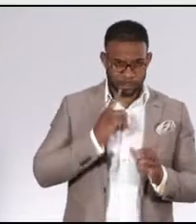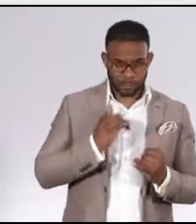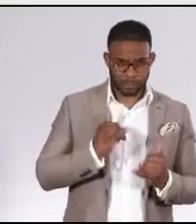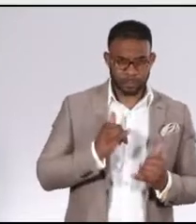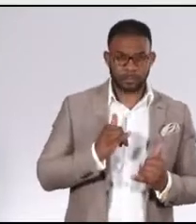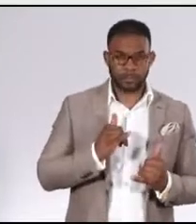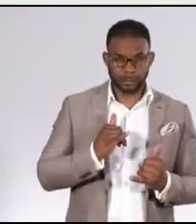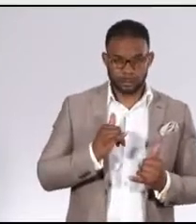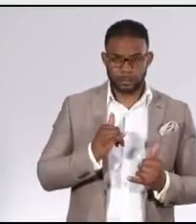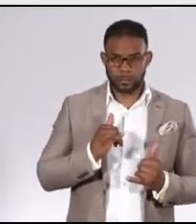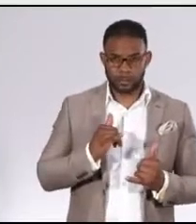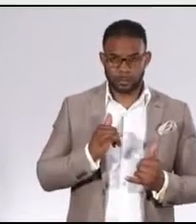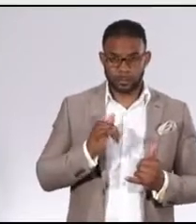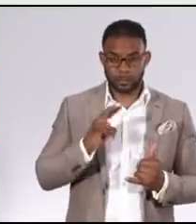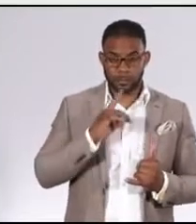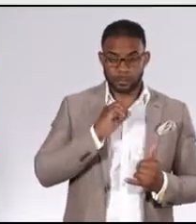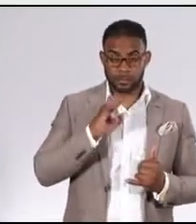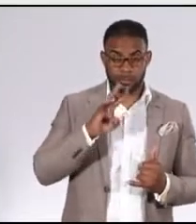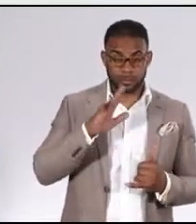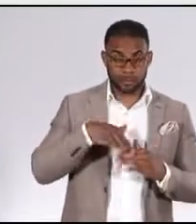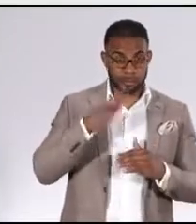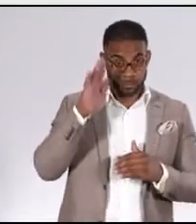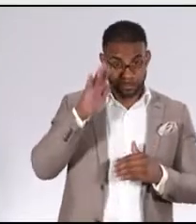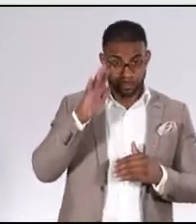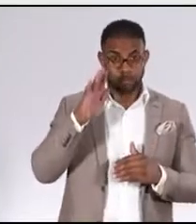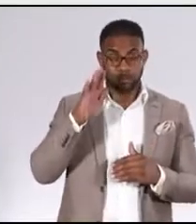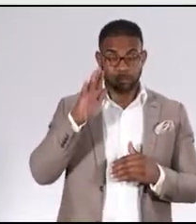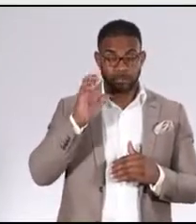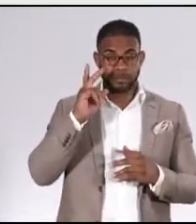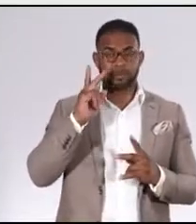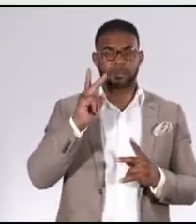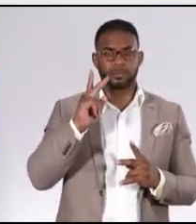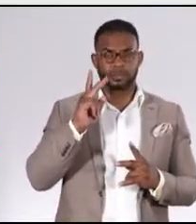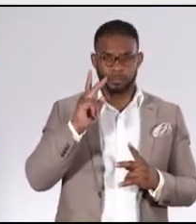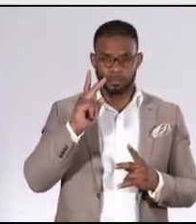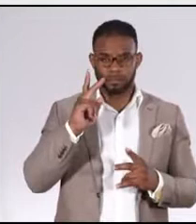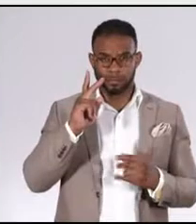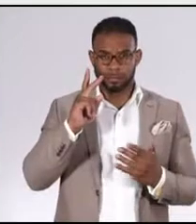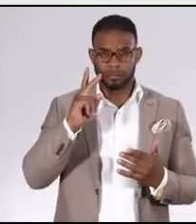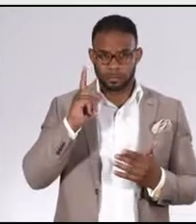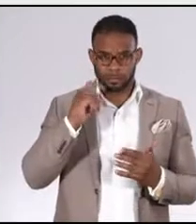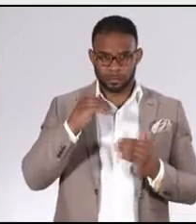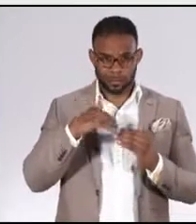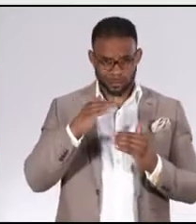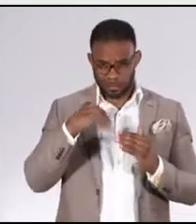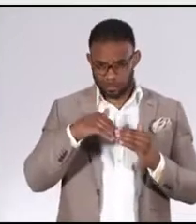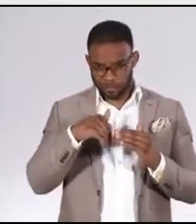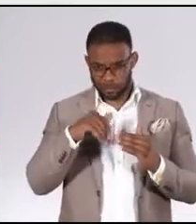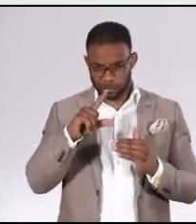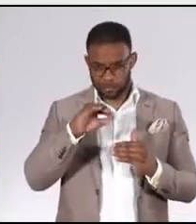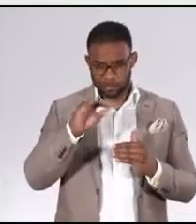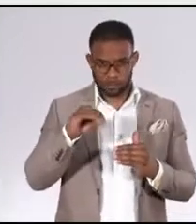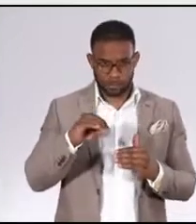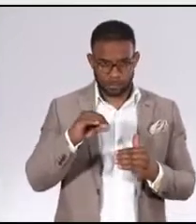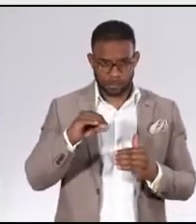um71 years of age or older. But we're seeing you know uh just over under 20% for each of the